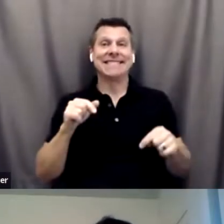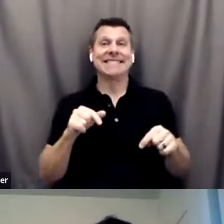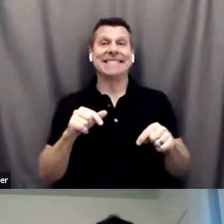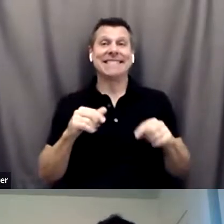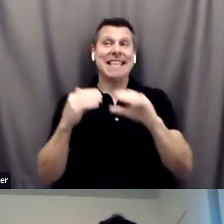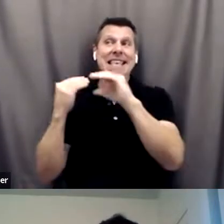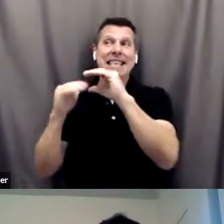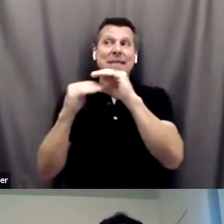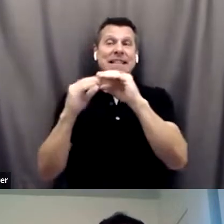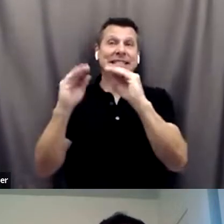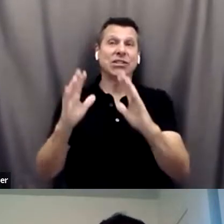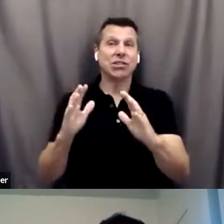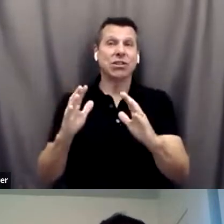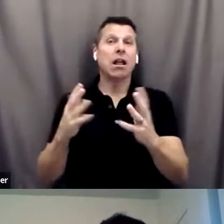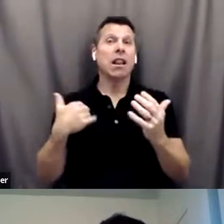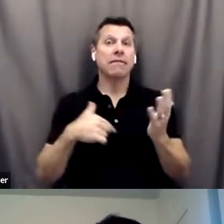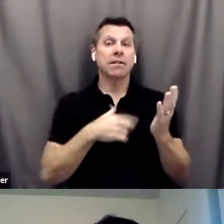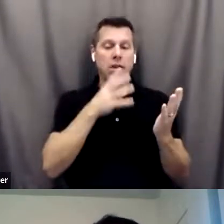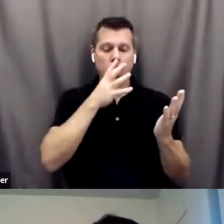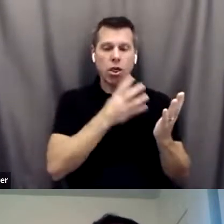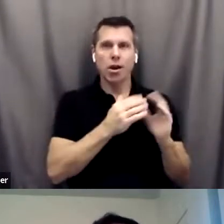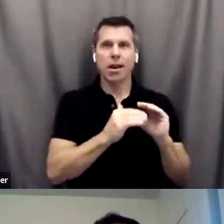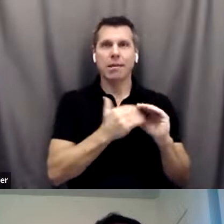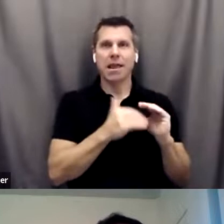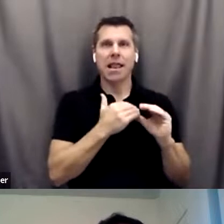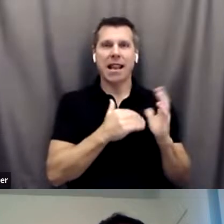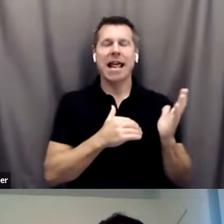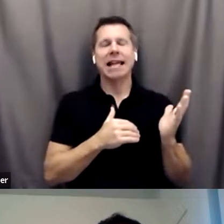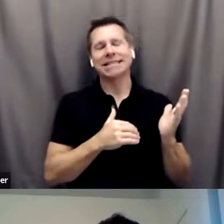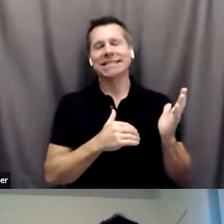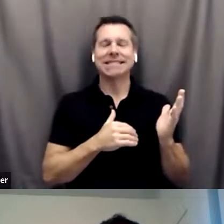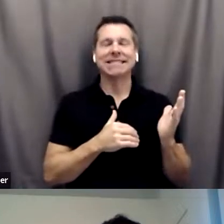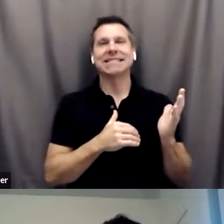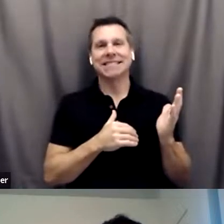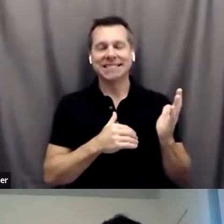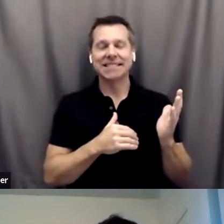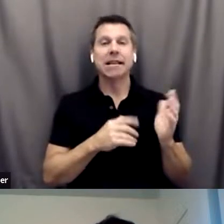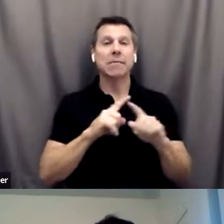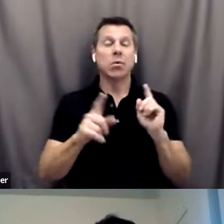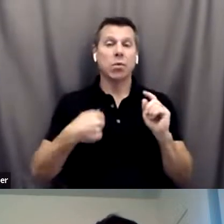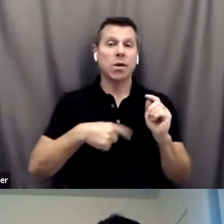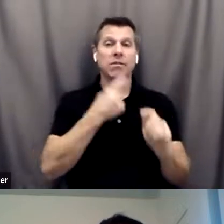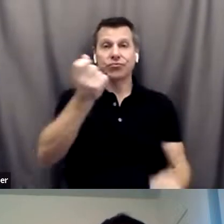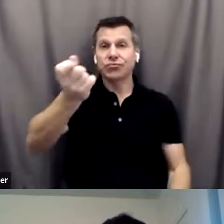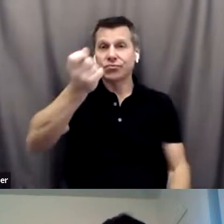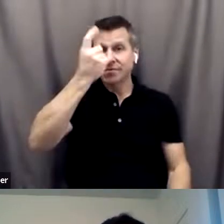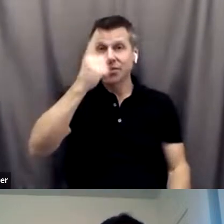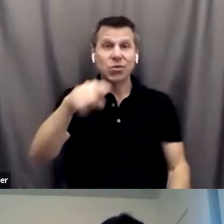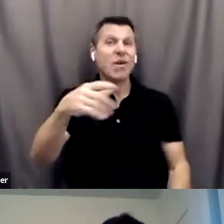of us kind of disregard our email, just to put that out there. But we understand it's difficult you guys have you guys classes